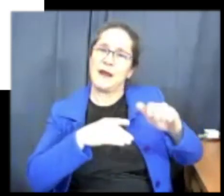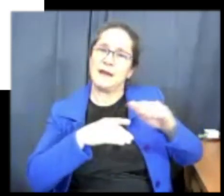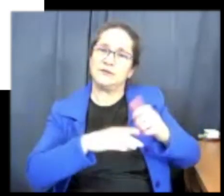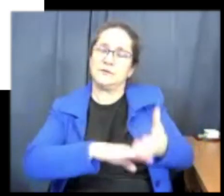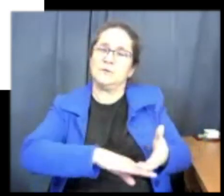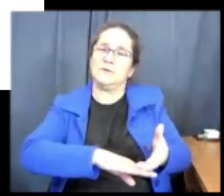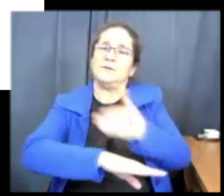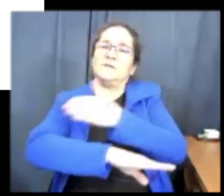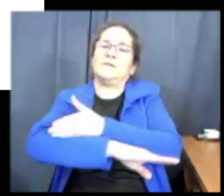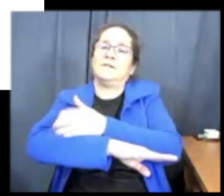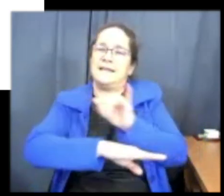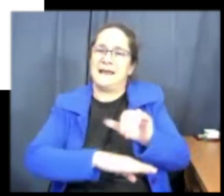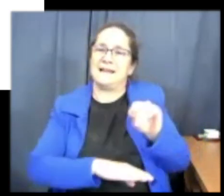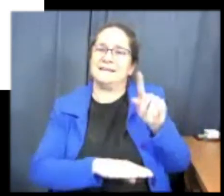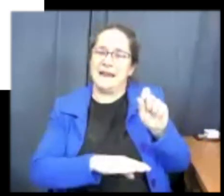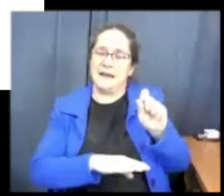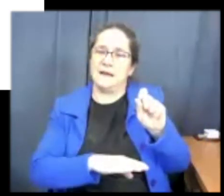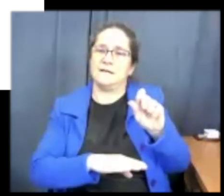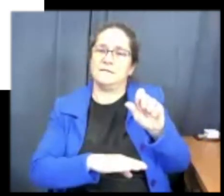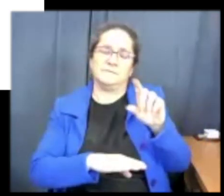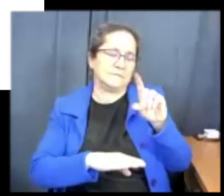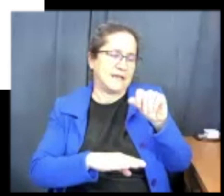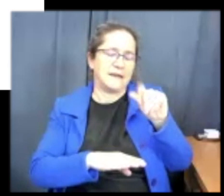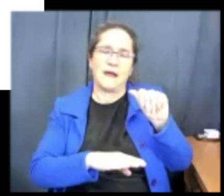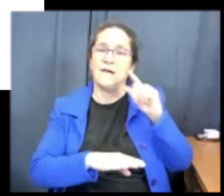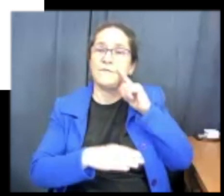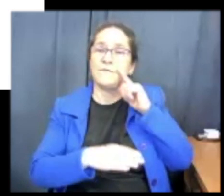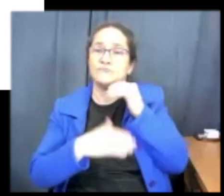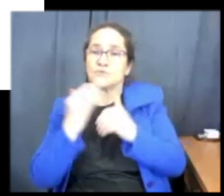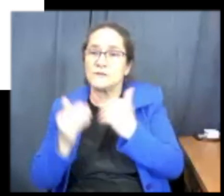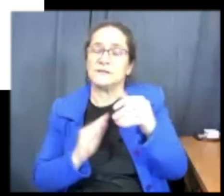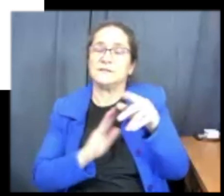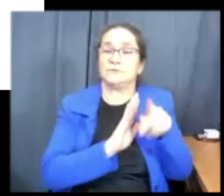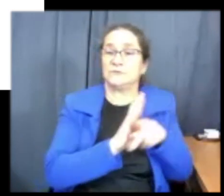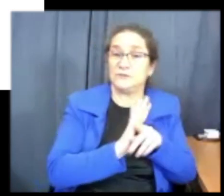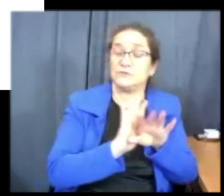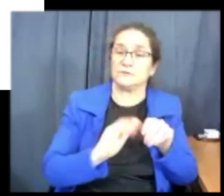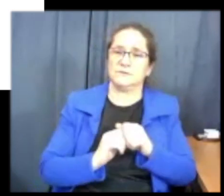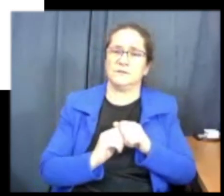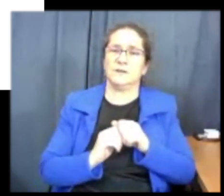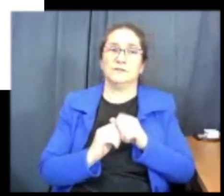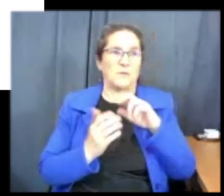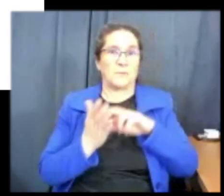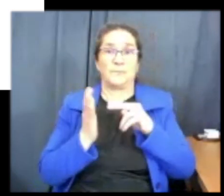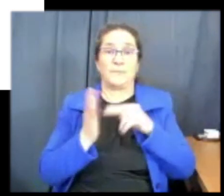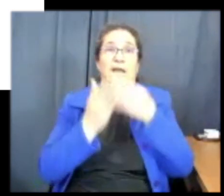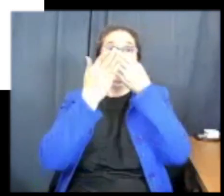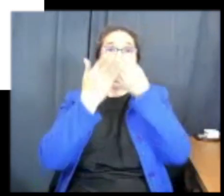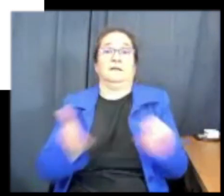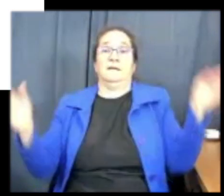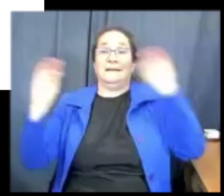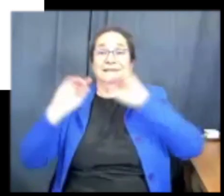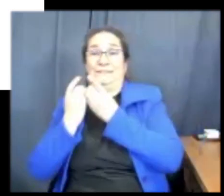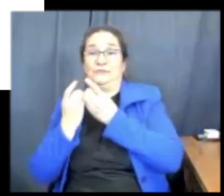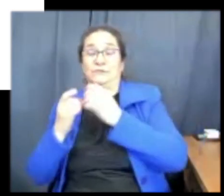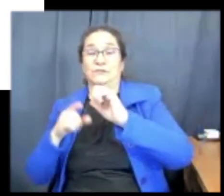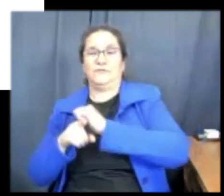processes and procedures. And so instead of doing districtwide trainings, let's target our trainings to the people who really need them.